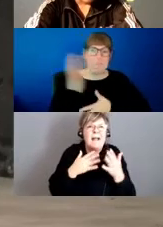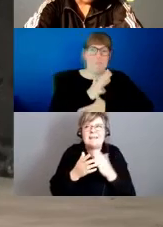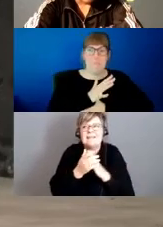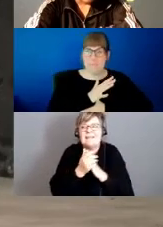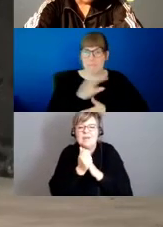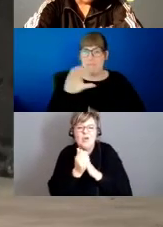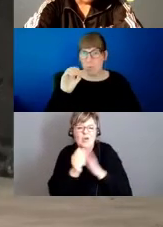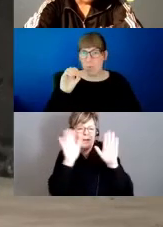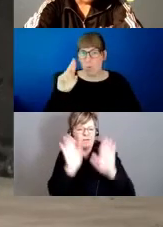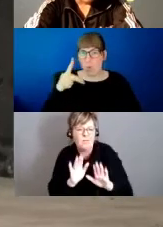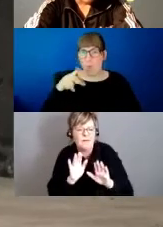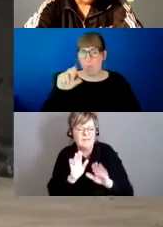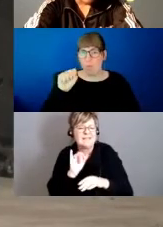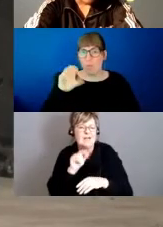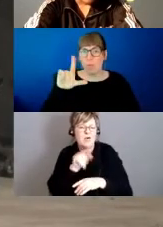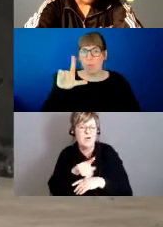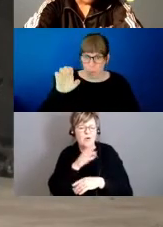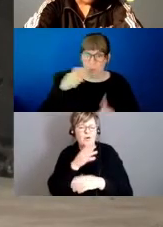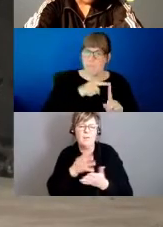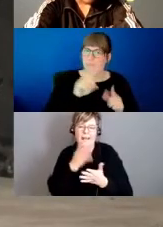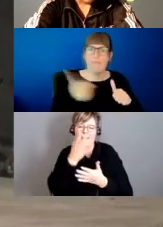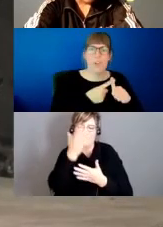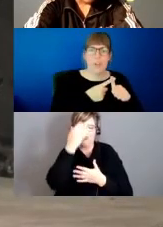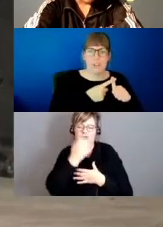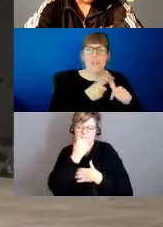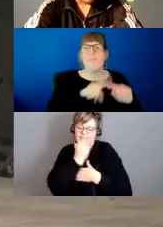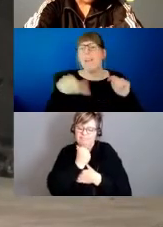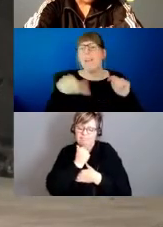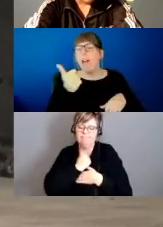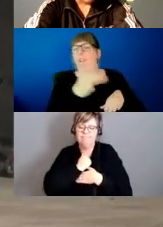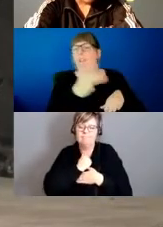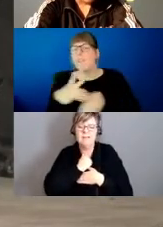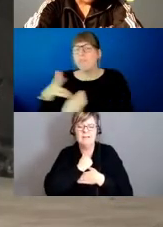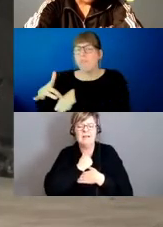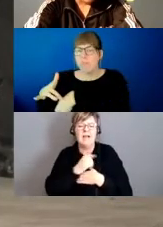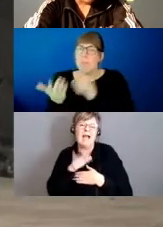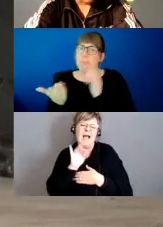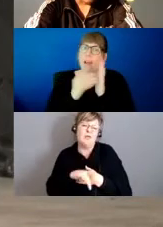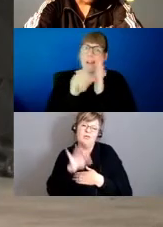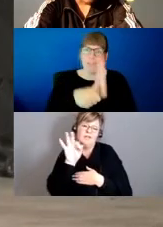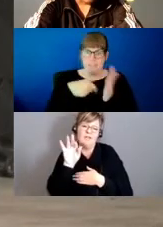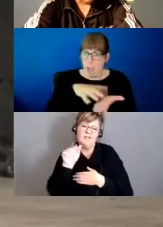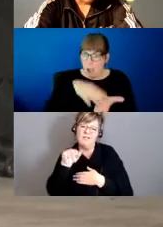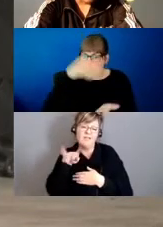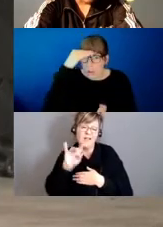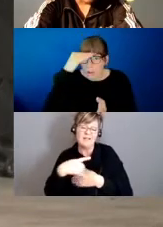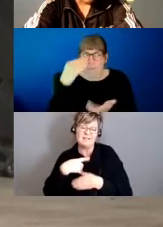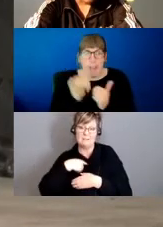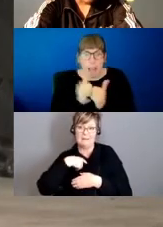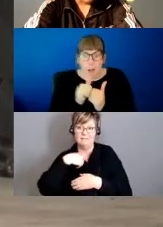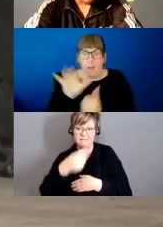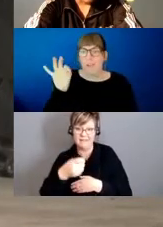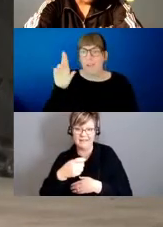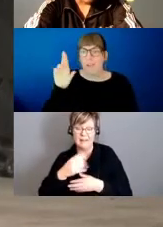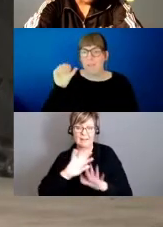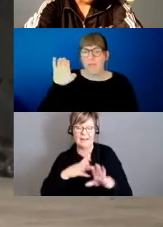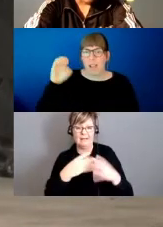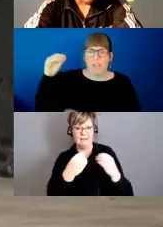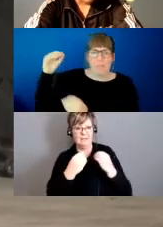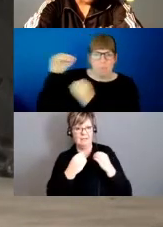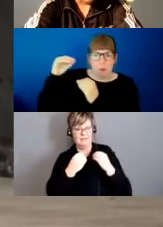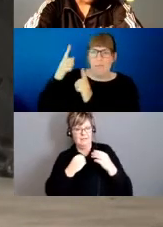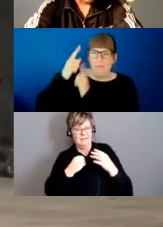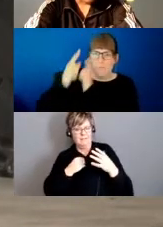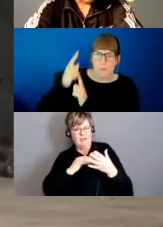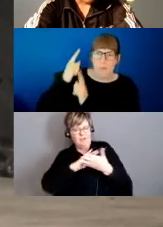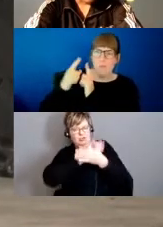THAT'S HOW I HAVE LEARNED BECAUSE FRANCE WAS MY MENTOR. AND SO I WAS ABLE TO CONTINUE AFTERWARDS.